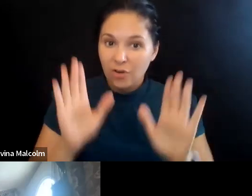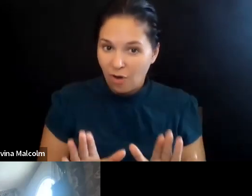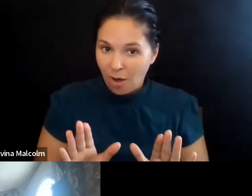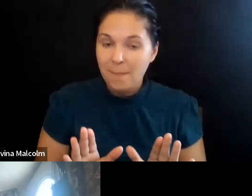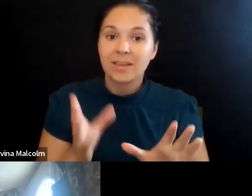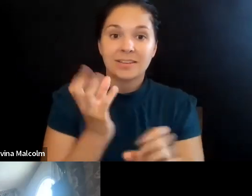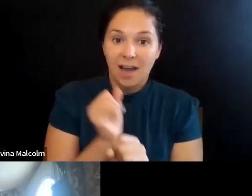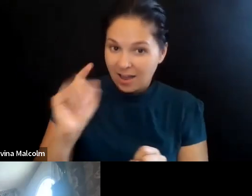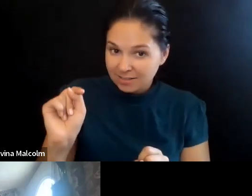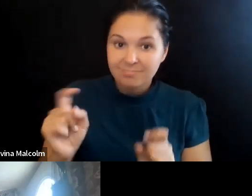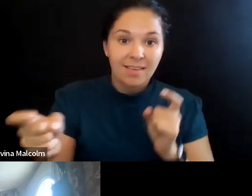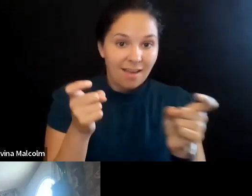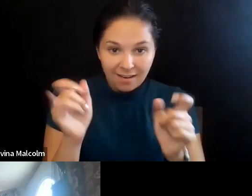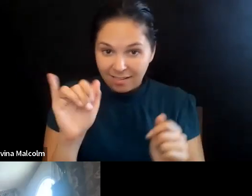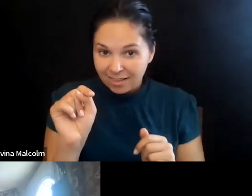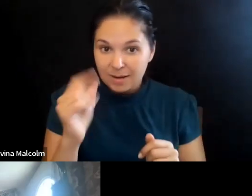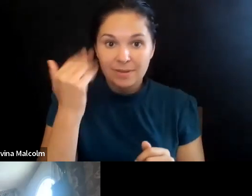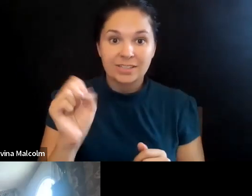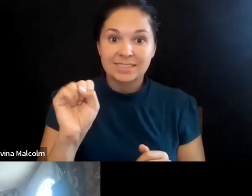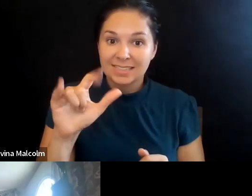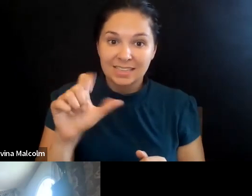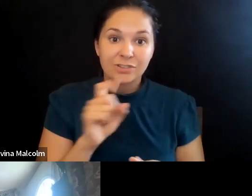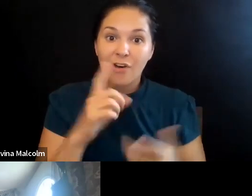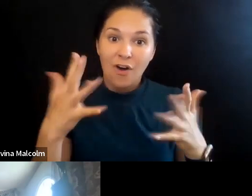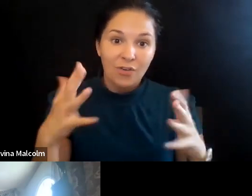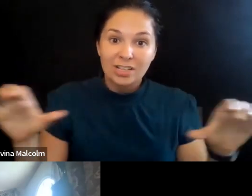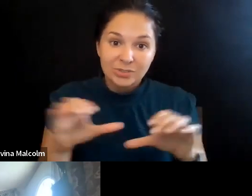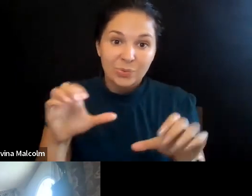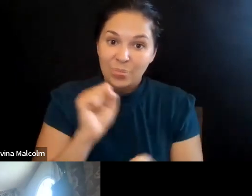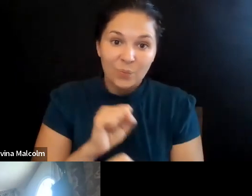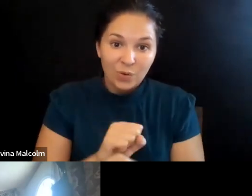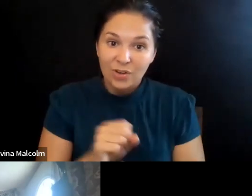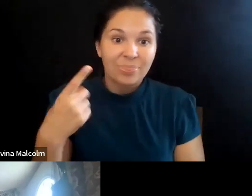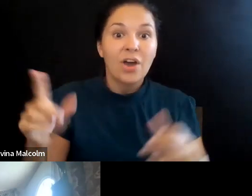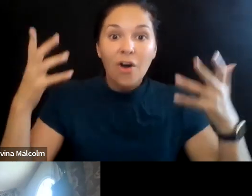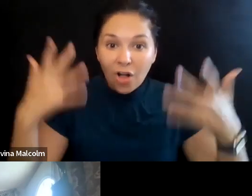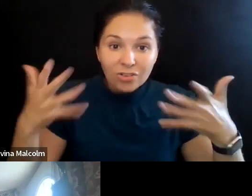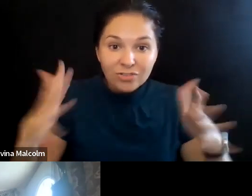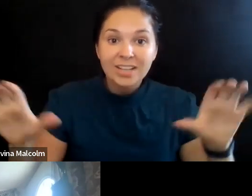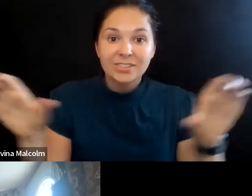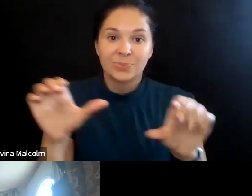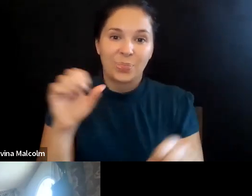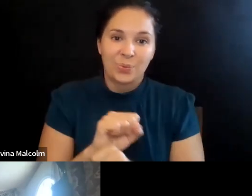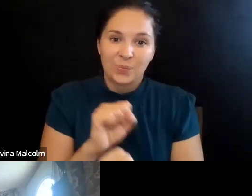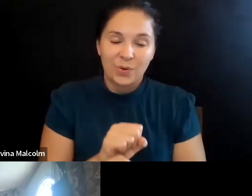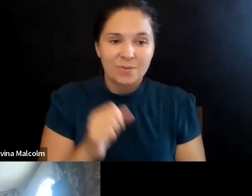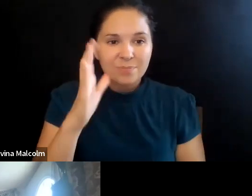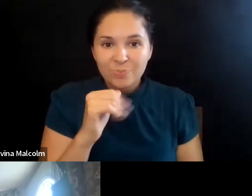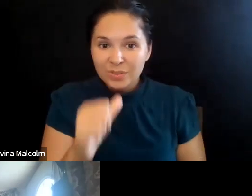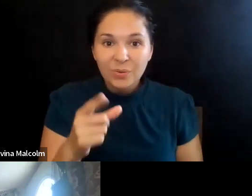They are wired differently, so it's kind of intense. So be able to come in with calm, got it, handle it, because